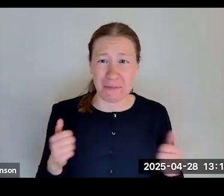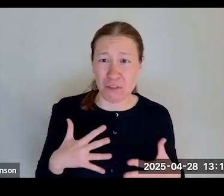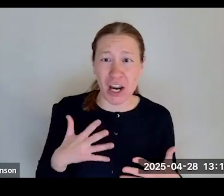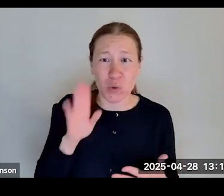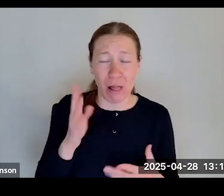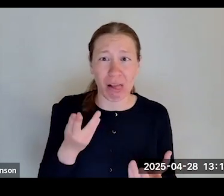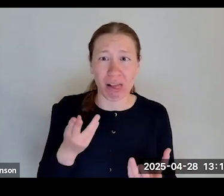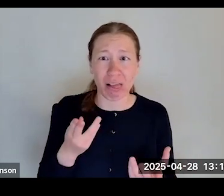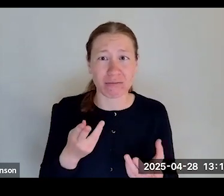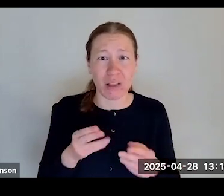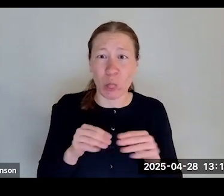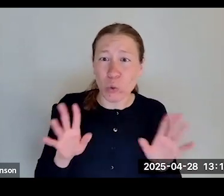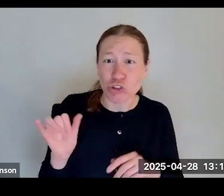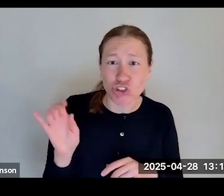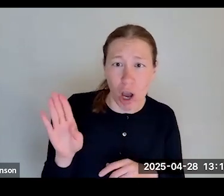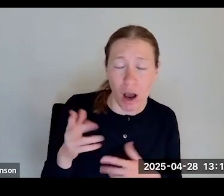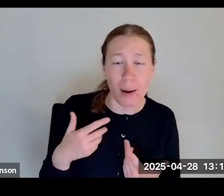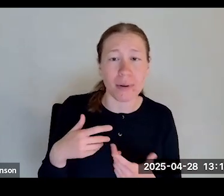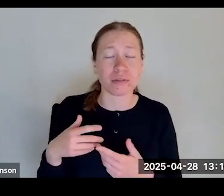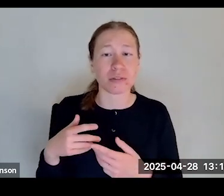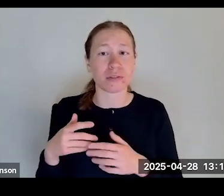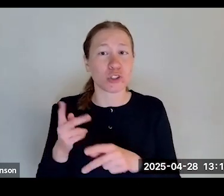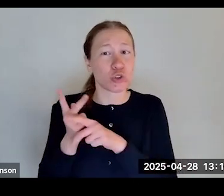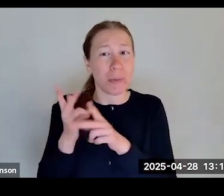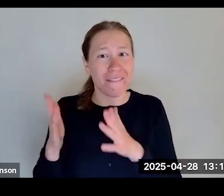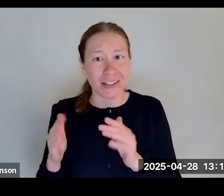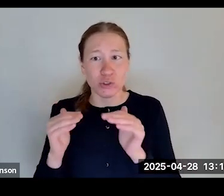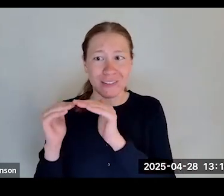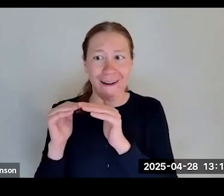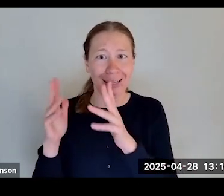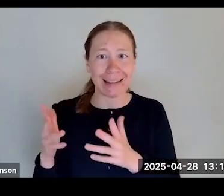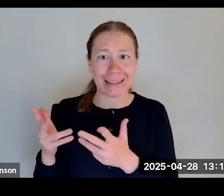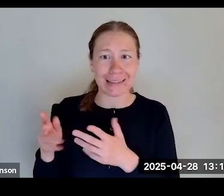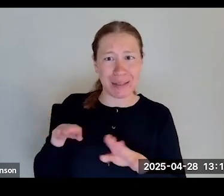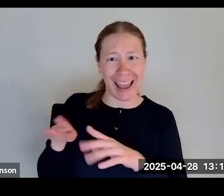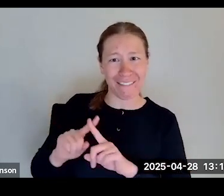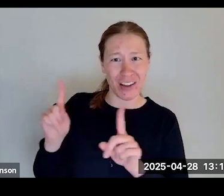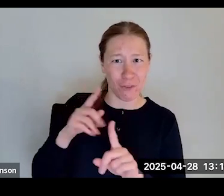being treated differently by their supervisors or colleagues, being discriminated or retaliated against.